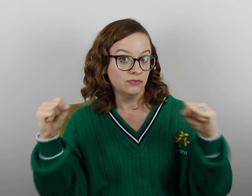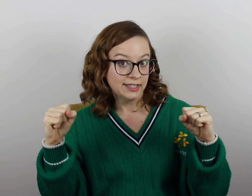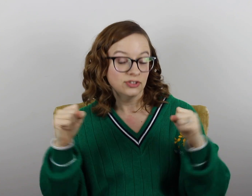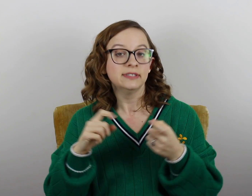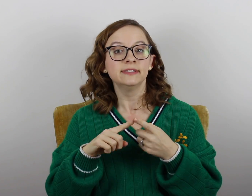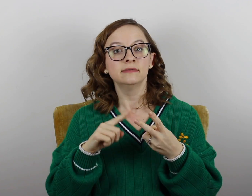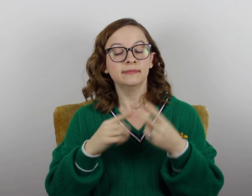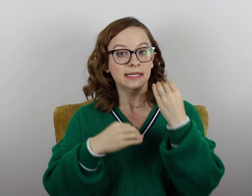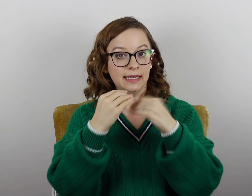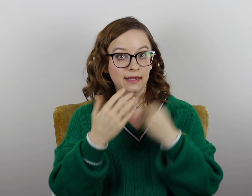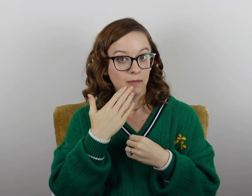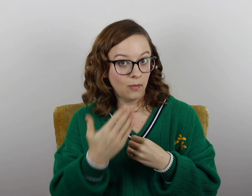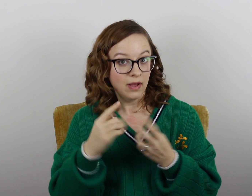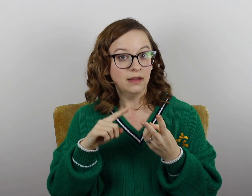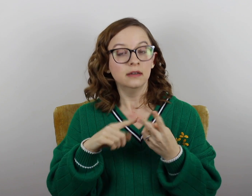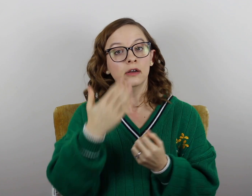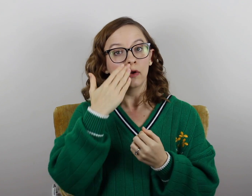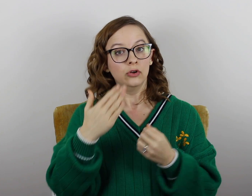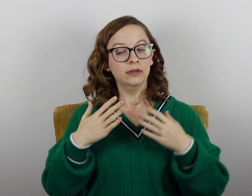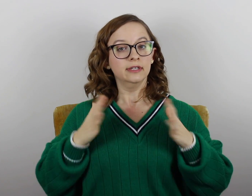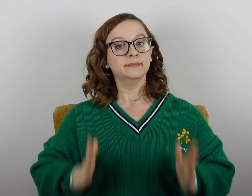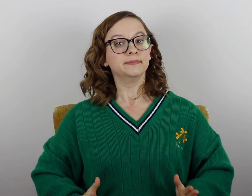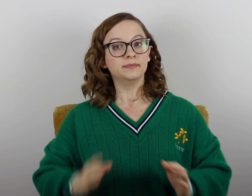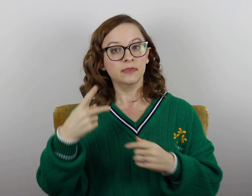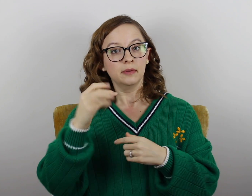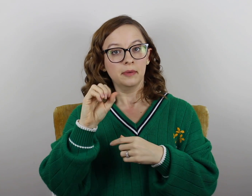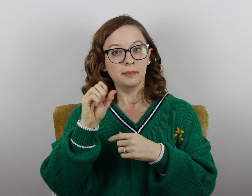Now, that could mean stretching, eating proper nutrition,